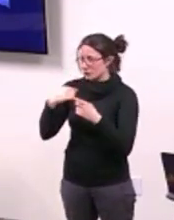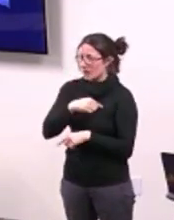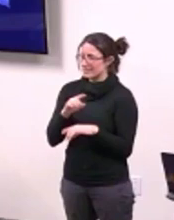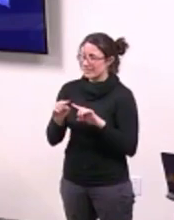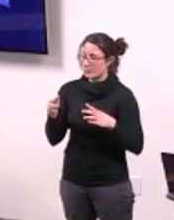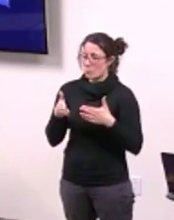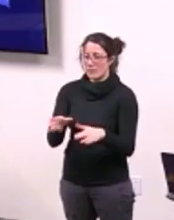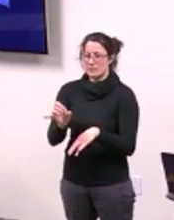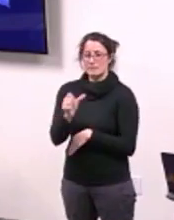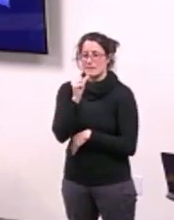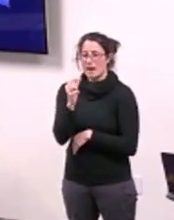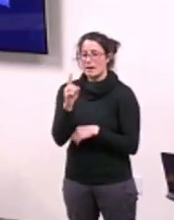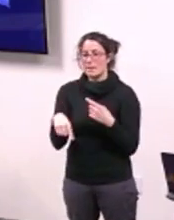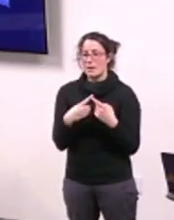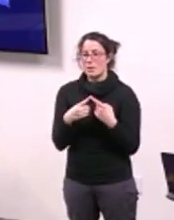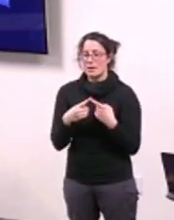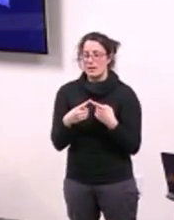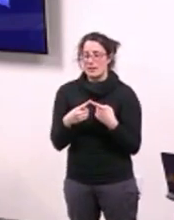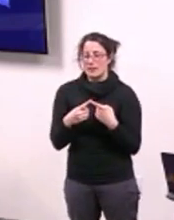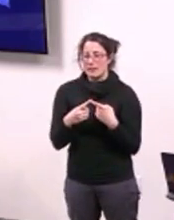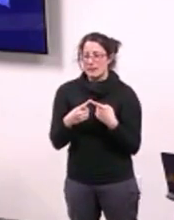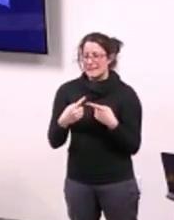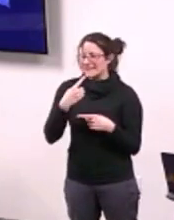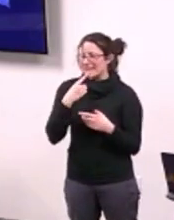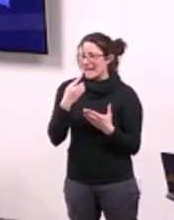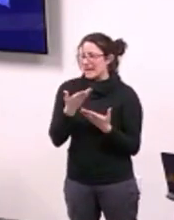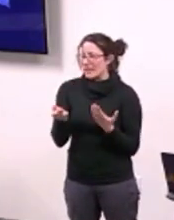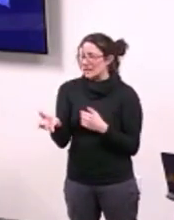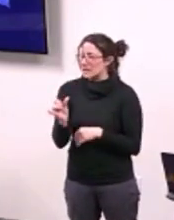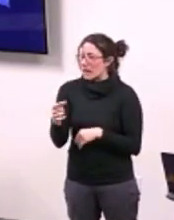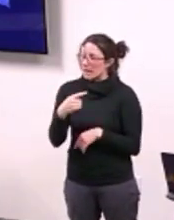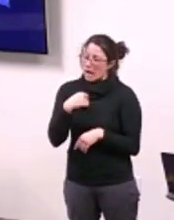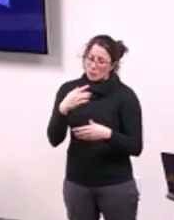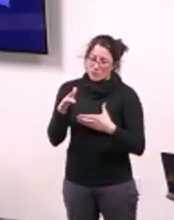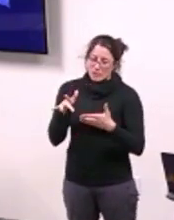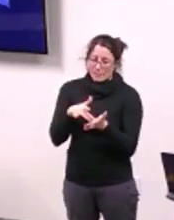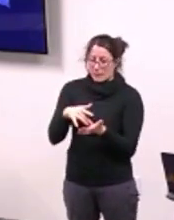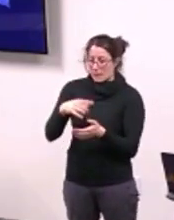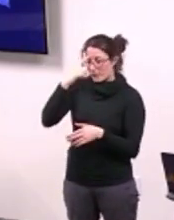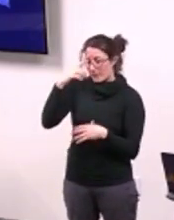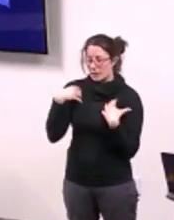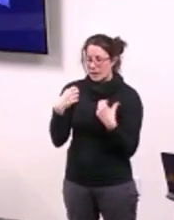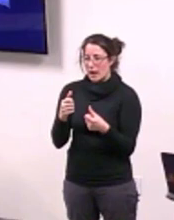It's not about saying things like, "Oh, I was in the middle of a mental health crisis. So I needed support."